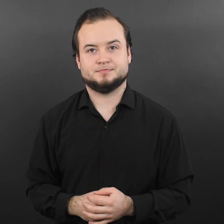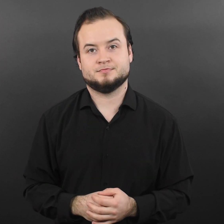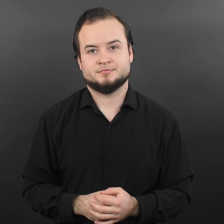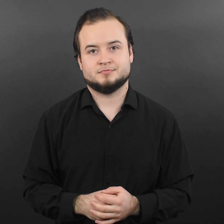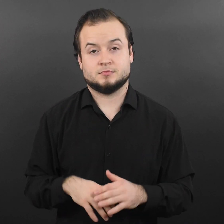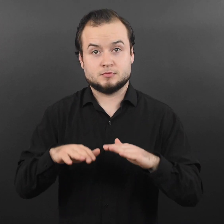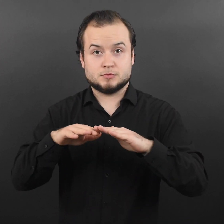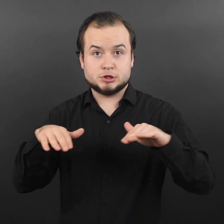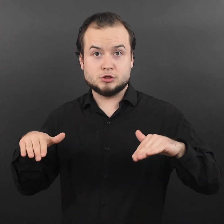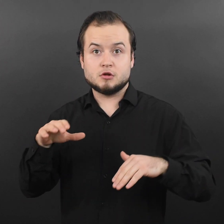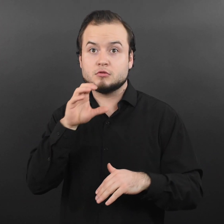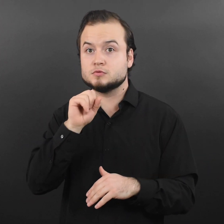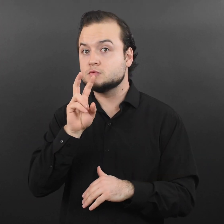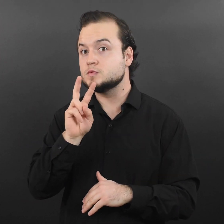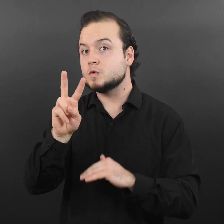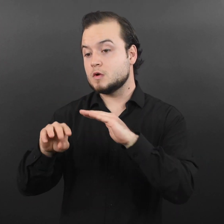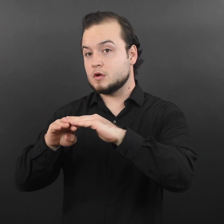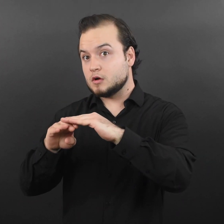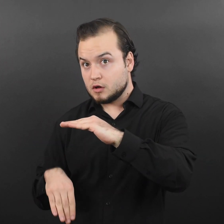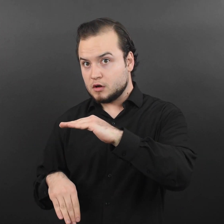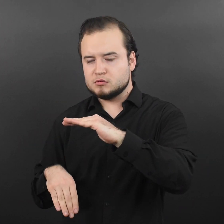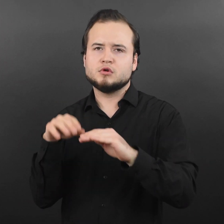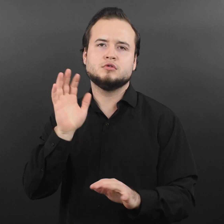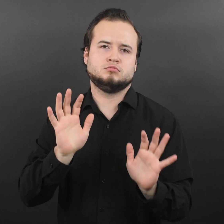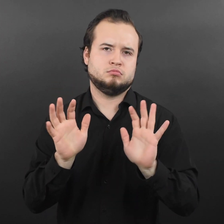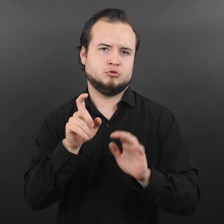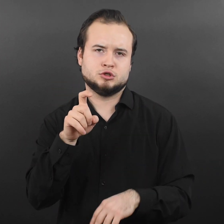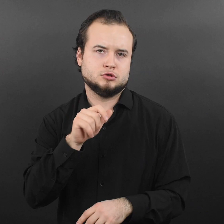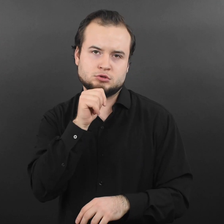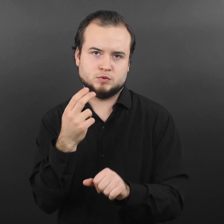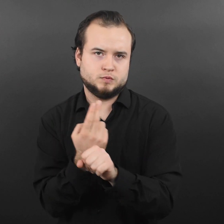Children under age 2 should NOT wear a mask. •